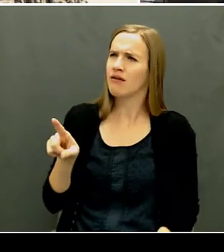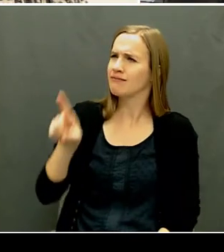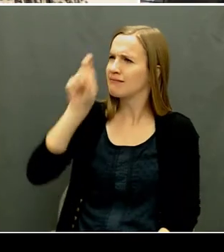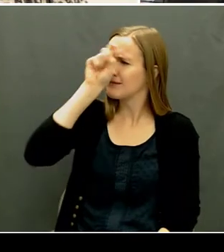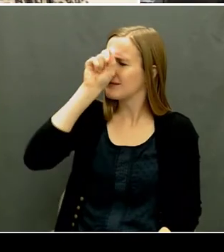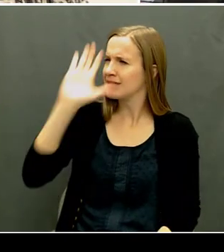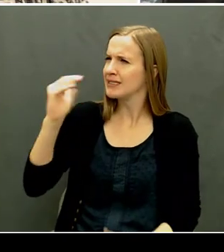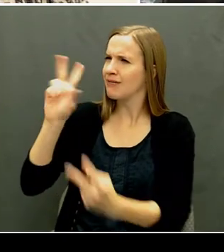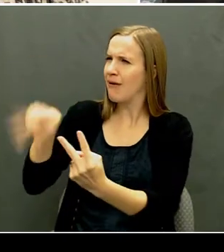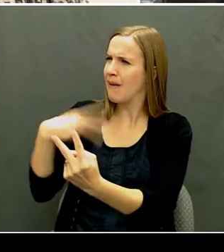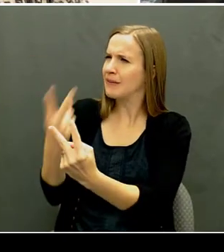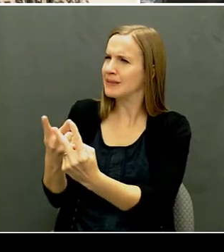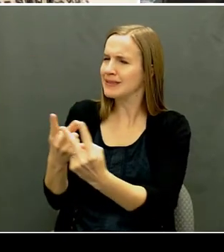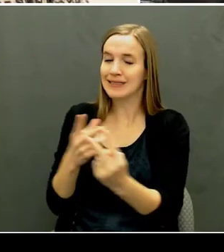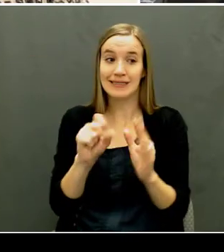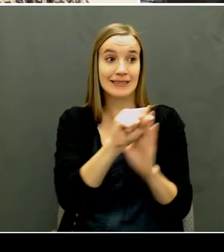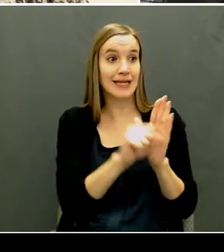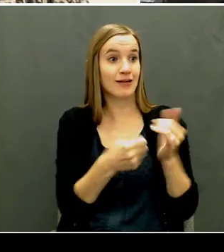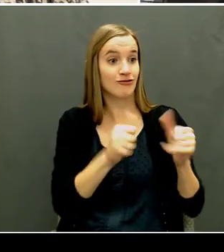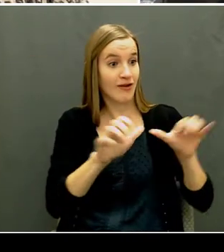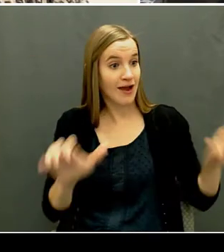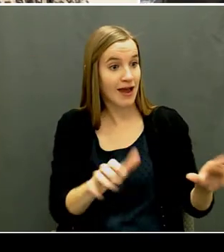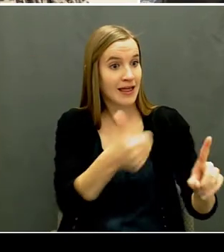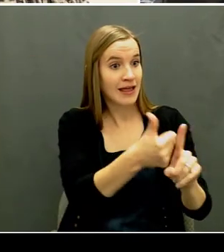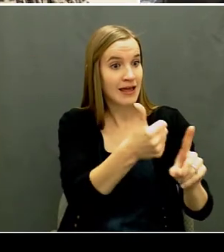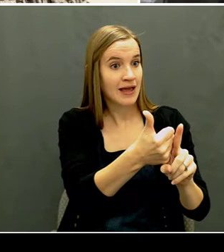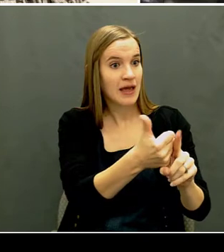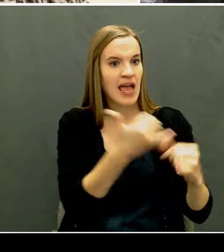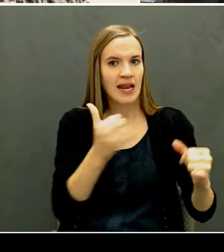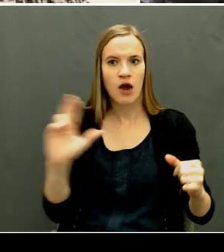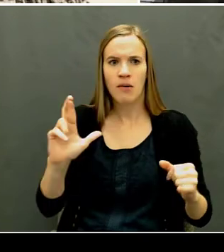trying to do their own thing and now the Republicans and tell them they gotta listen to it